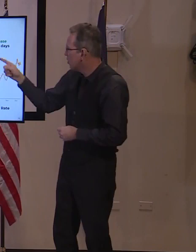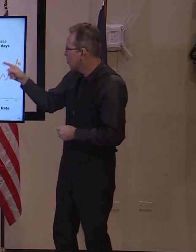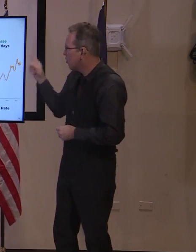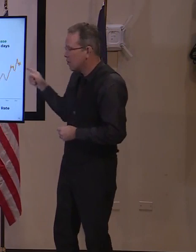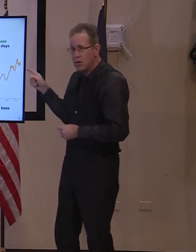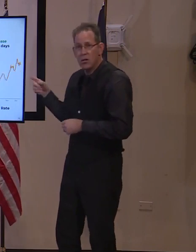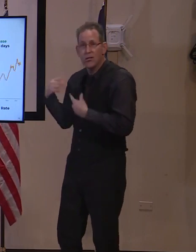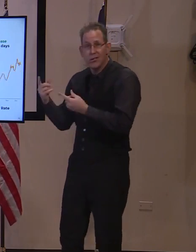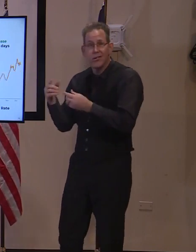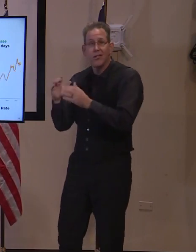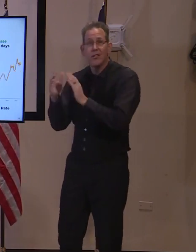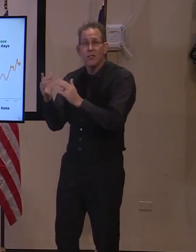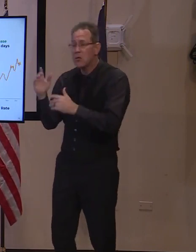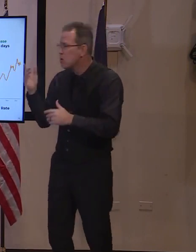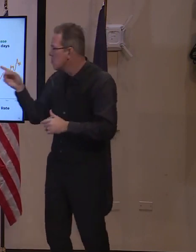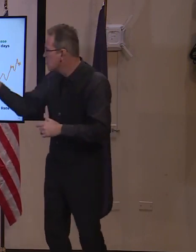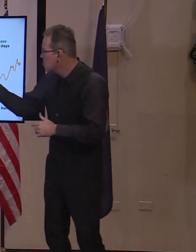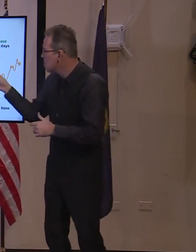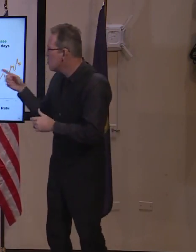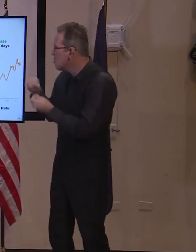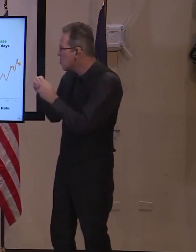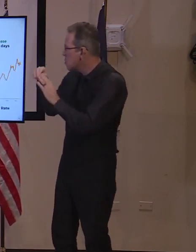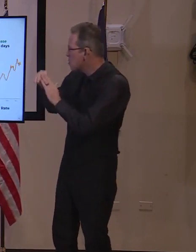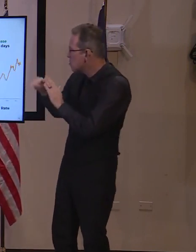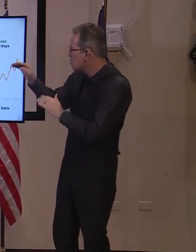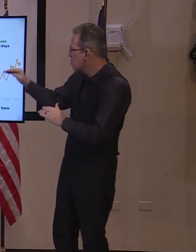at the same time, Vermont continues to lead the nation in the number of tests